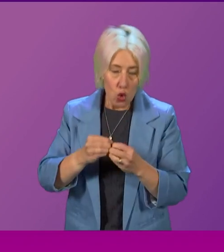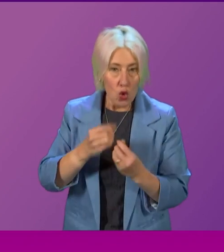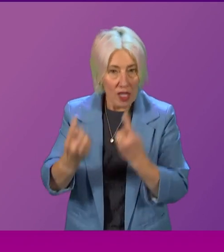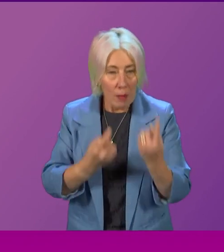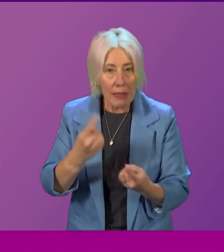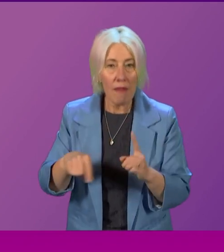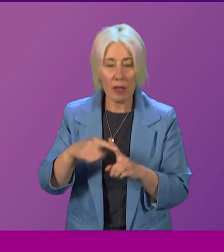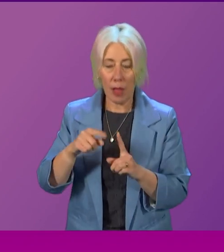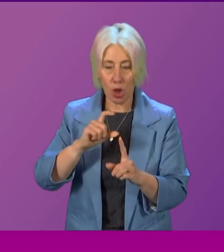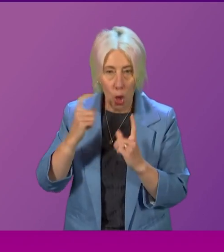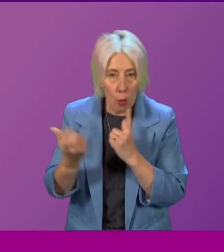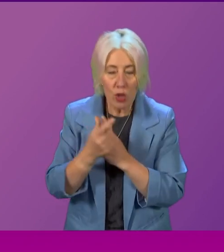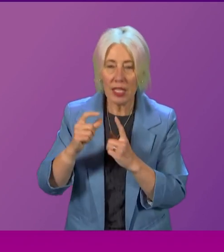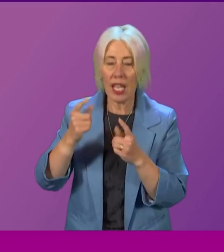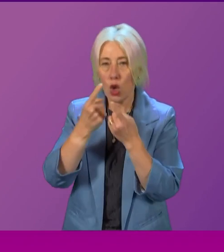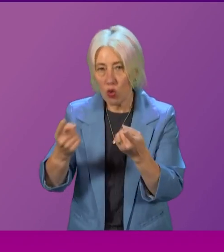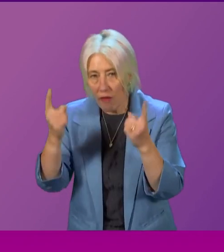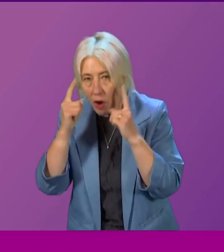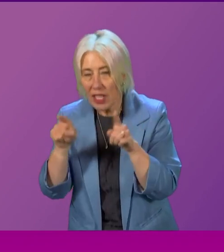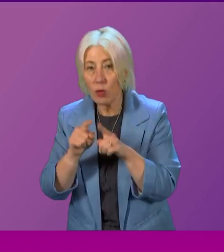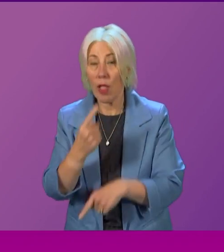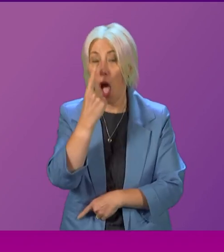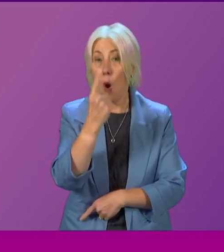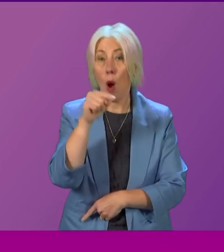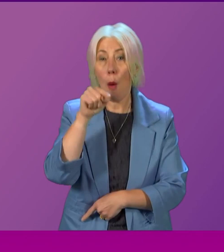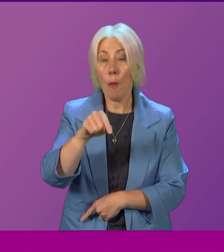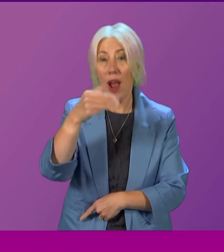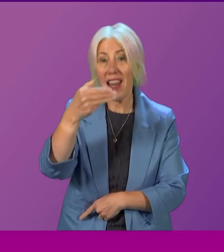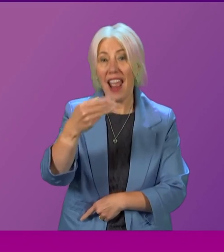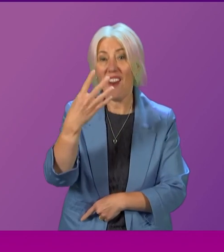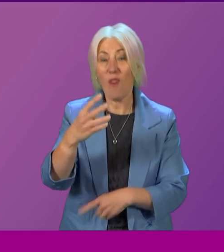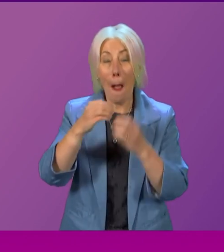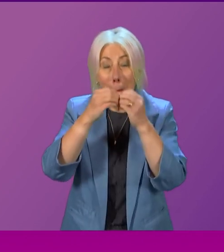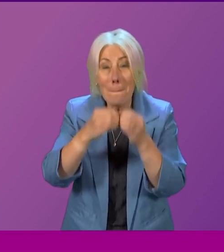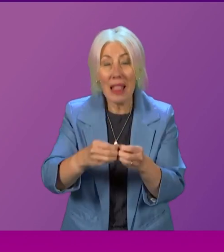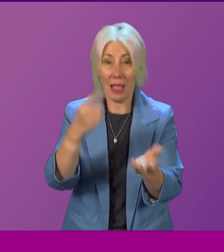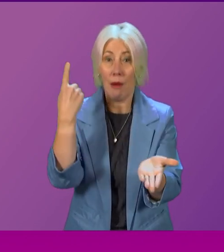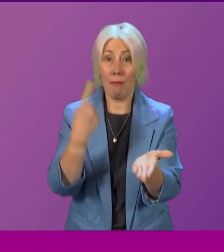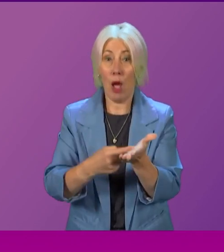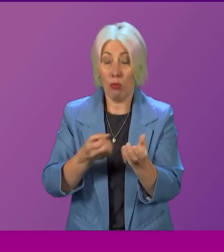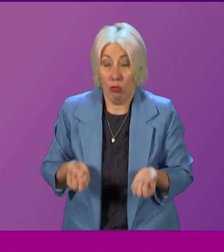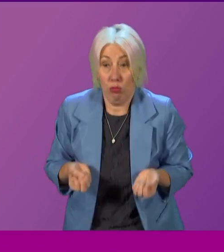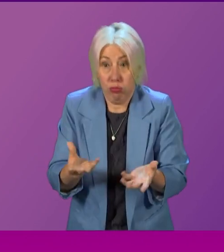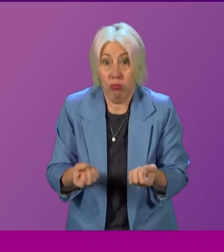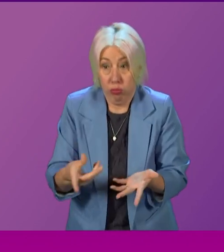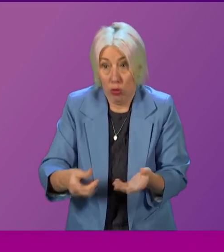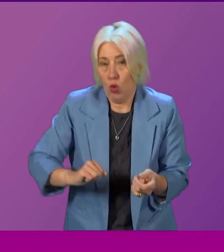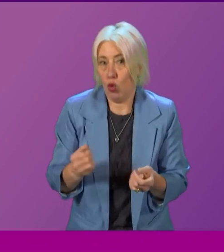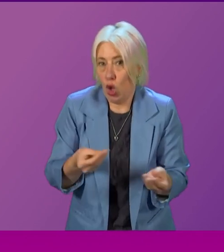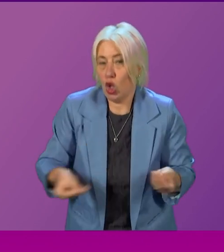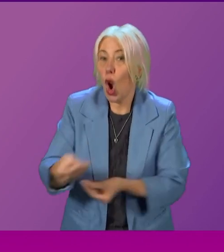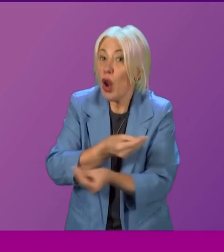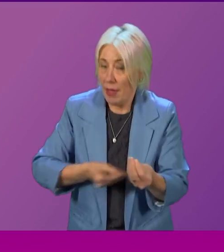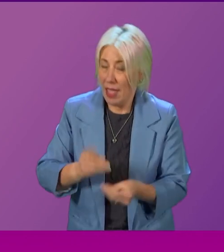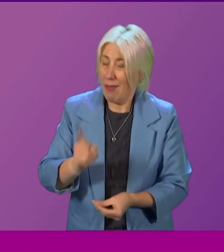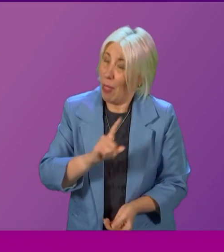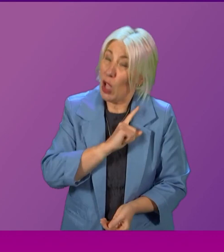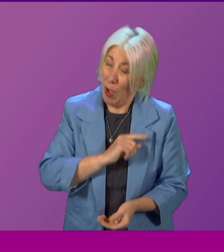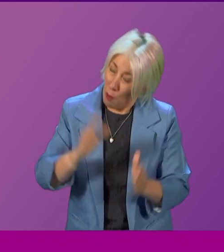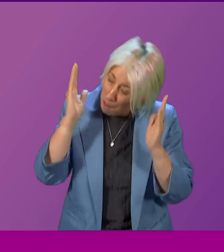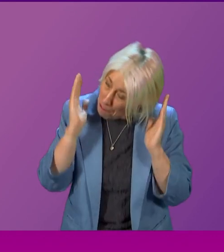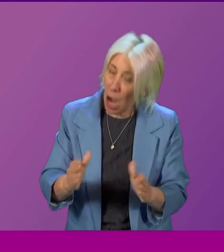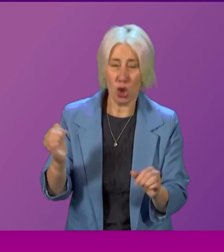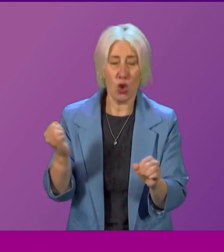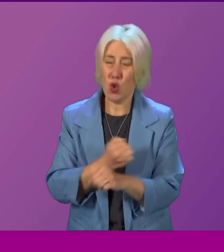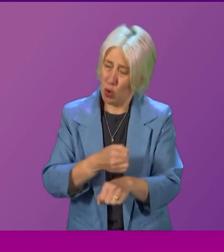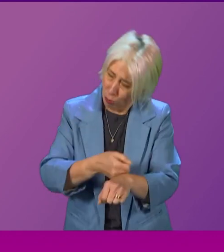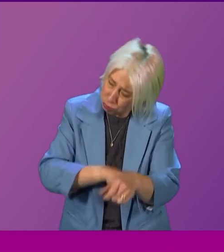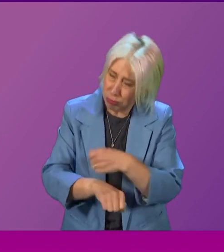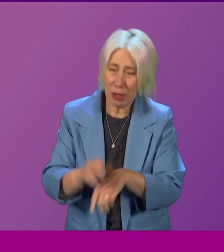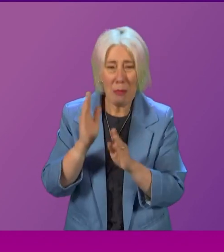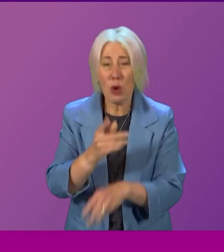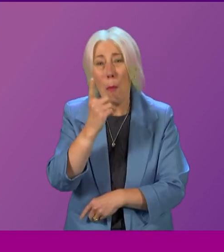community as well as generating a £1.94 billion net contribution to the Scottish economy.”